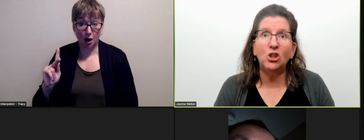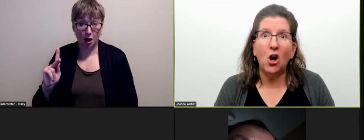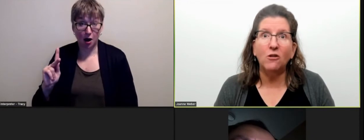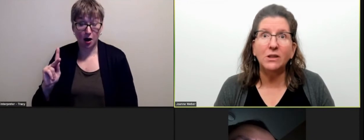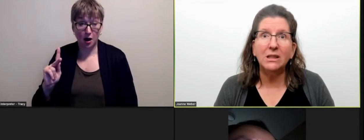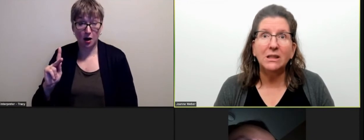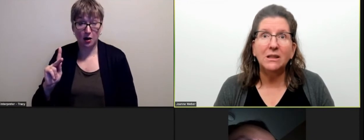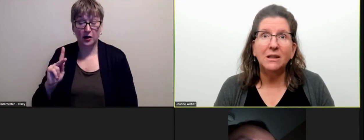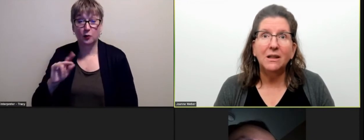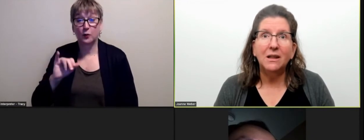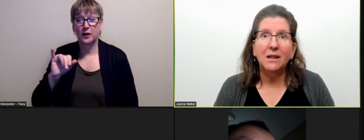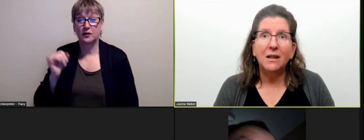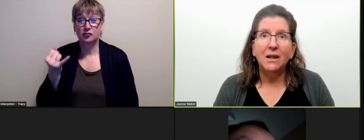[Correction: Johnny Lee Miller]